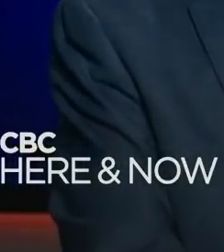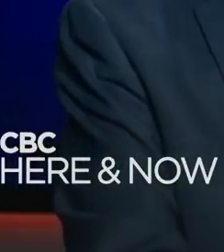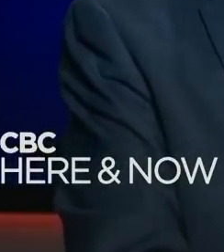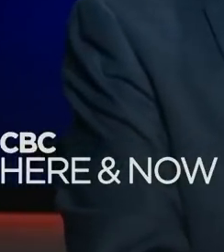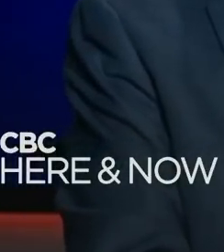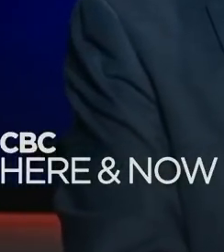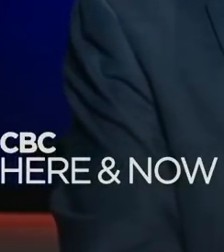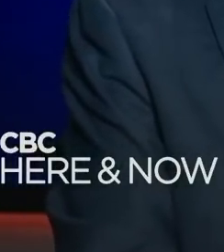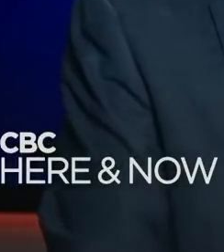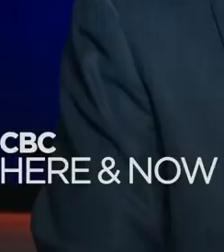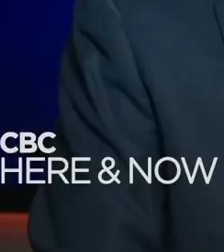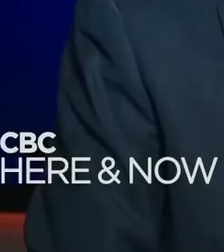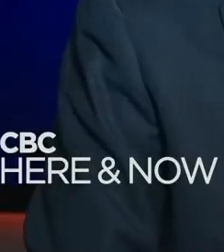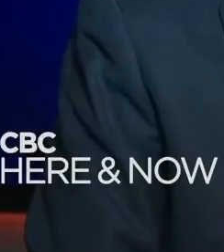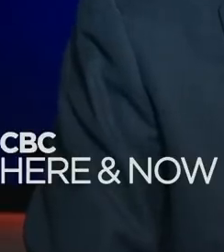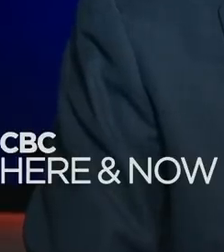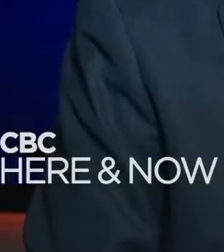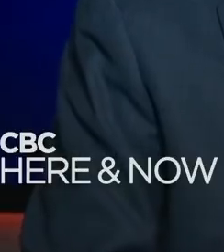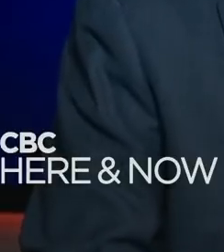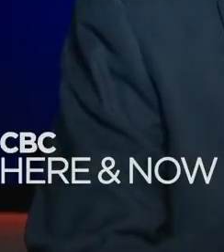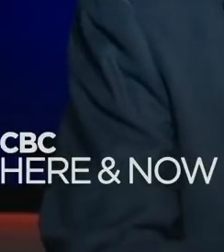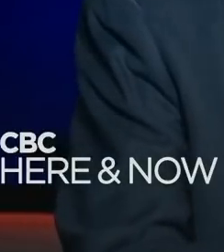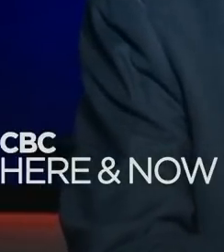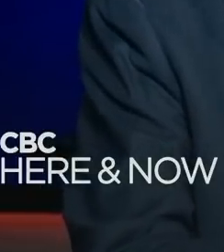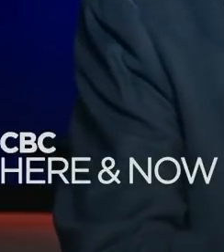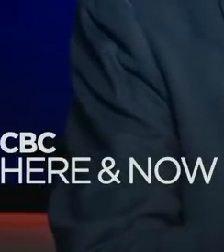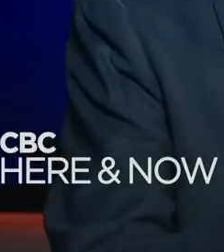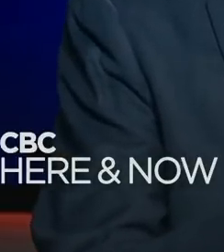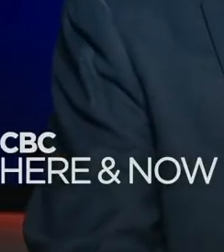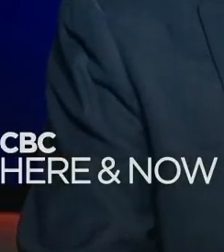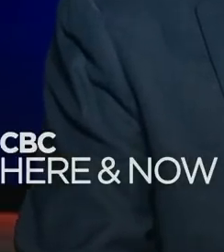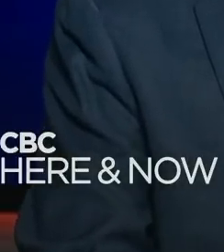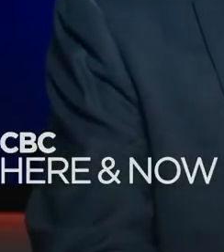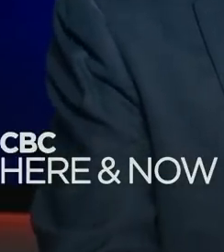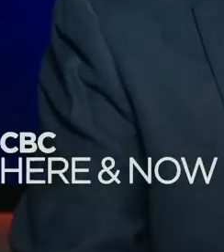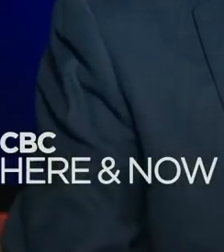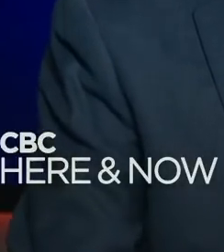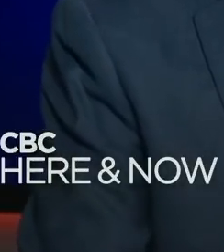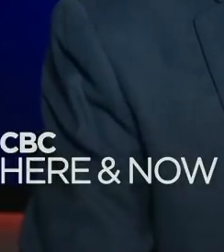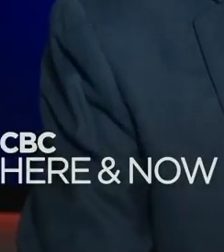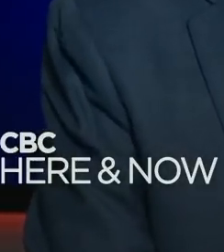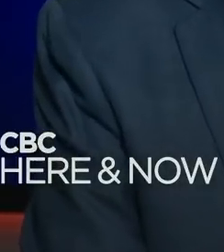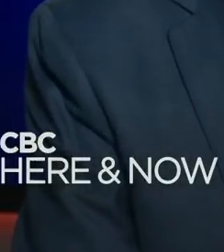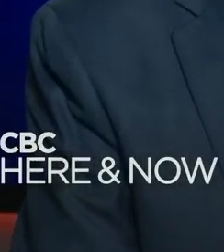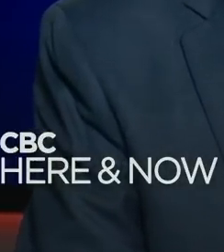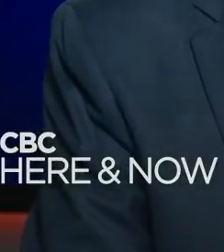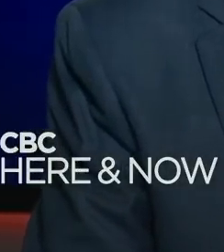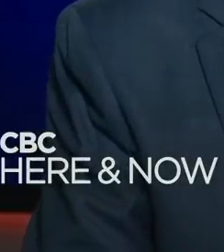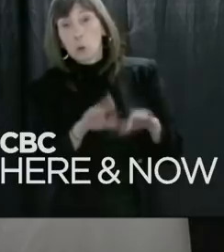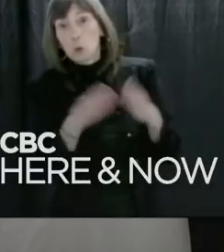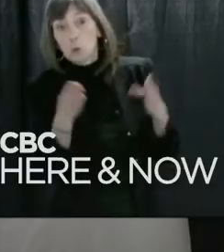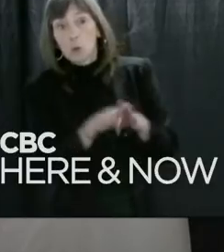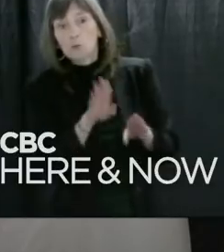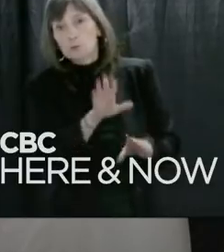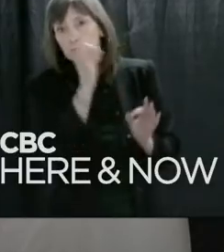LINEUPS OUTSIDE THE DOOR. LINEUPS ARE WHAT THEY'RE TRYING TO AVOID. HERE IS HOW THE QUESTION OF WHY